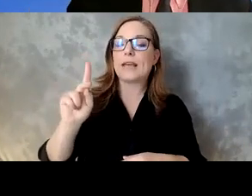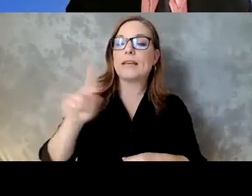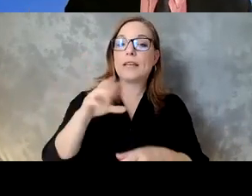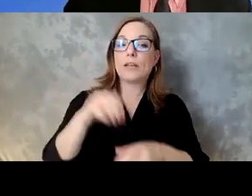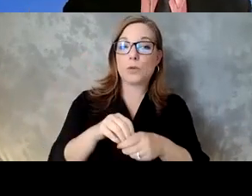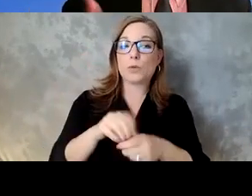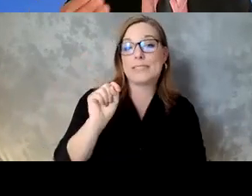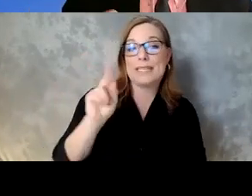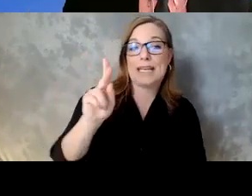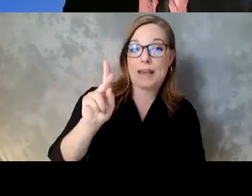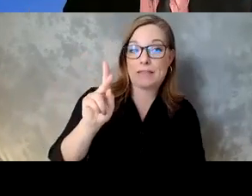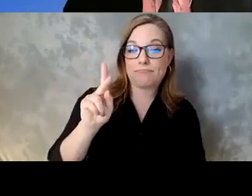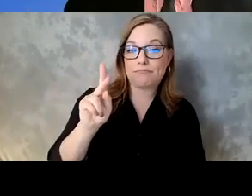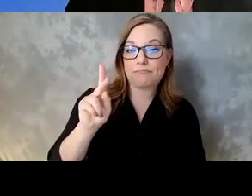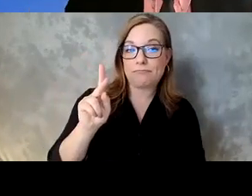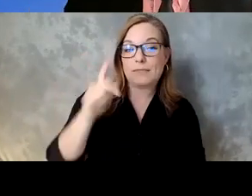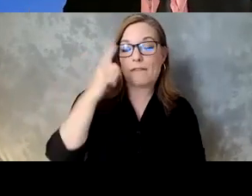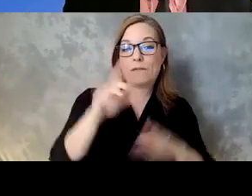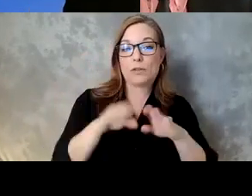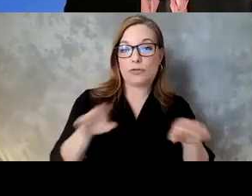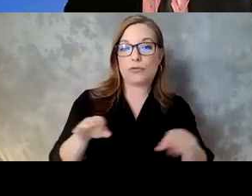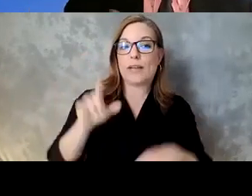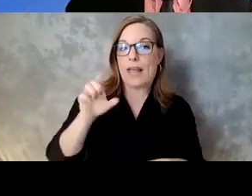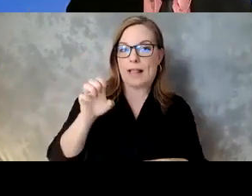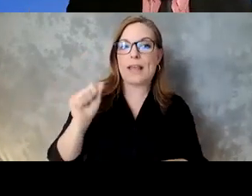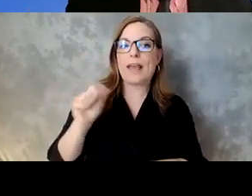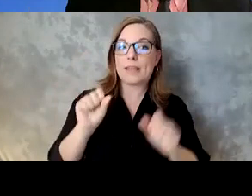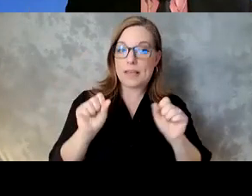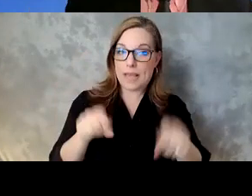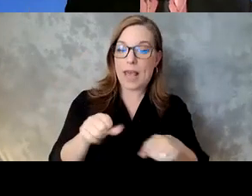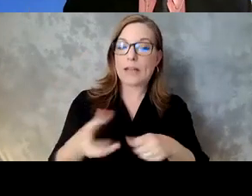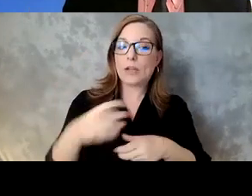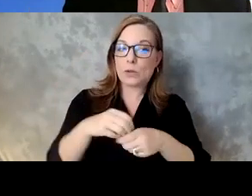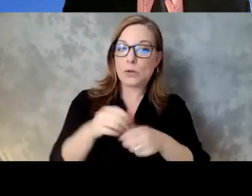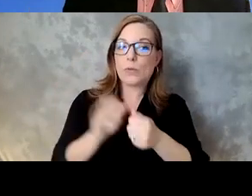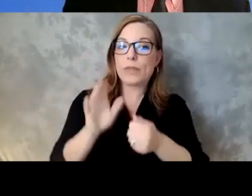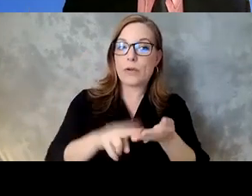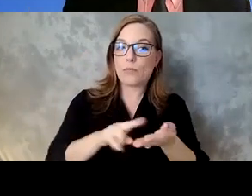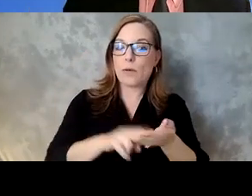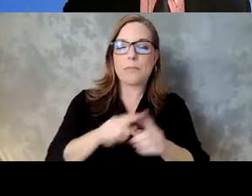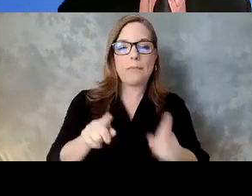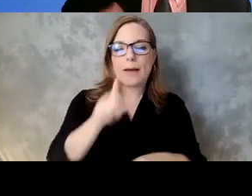that LEAs can choose to include in their enrollment but are not required to include. An E a child